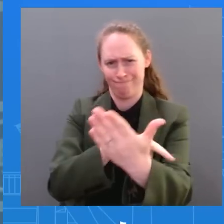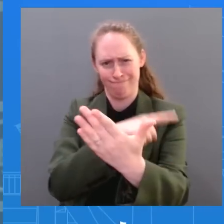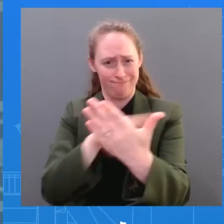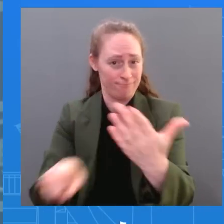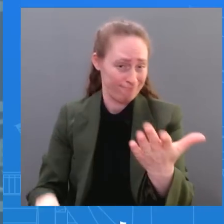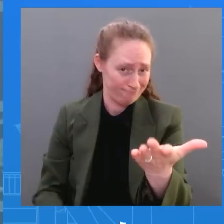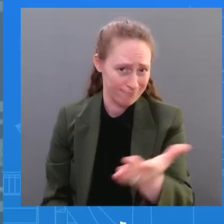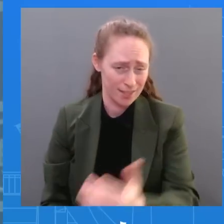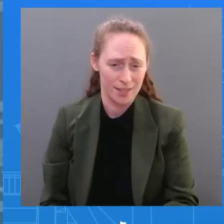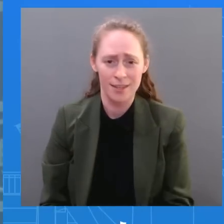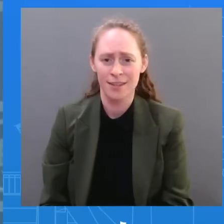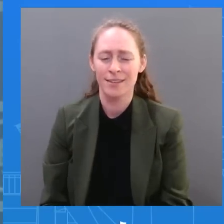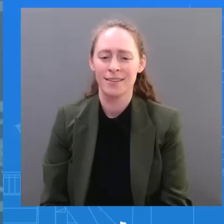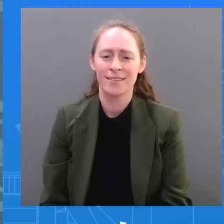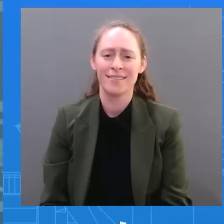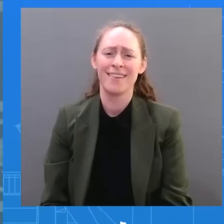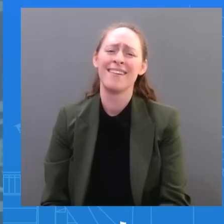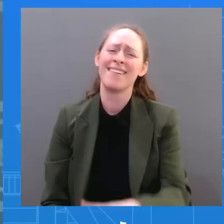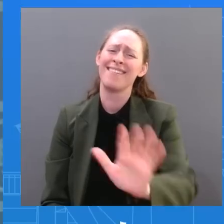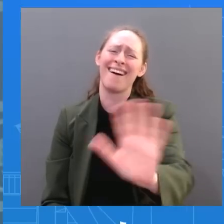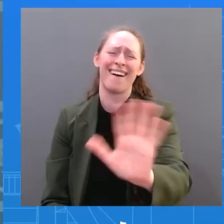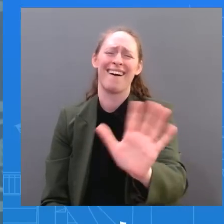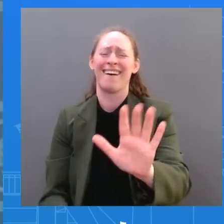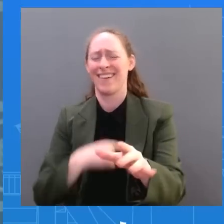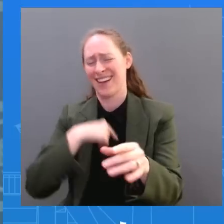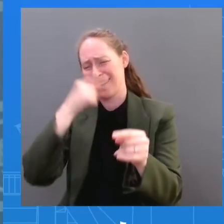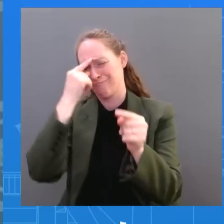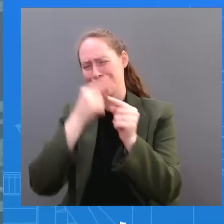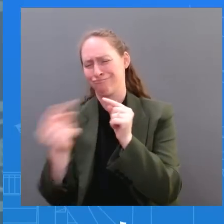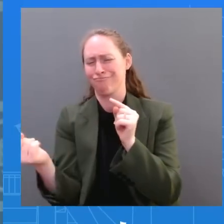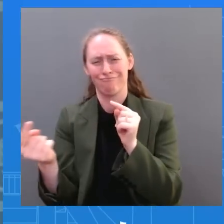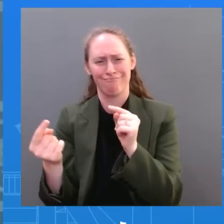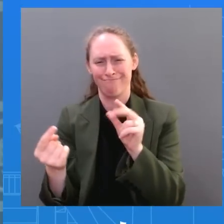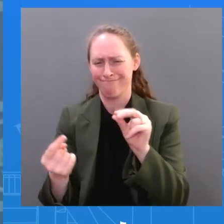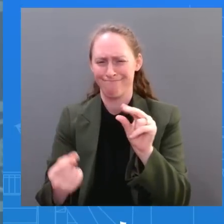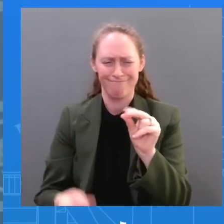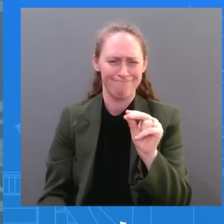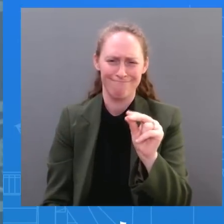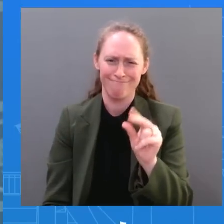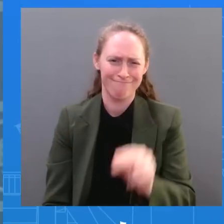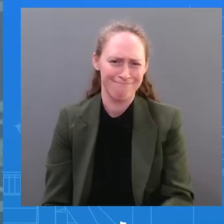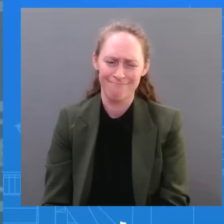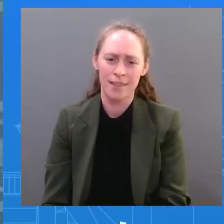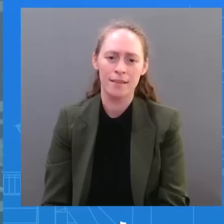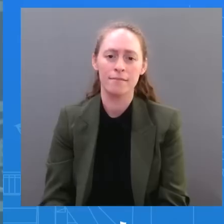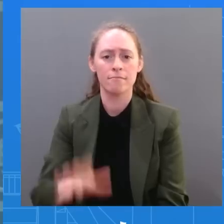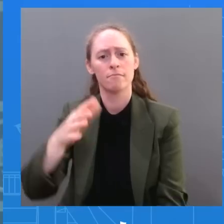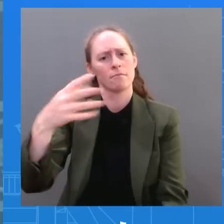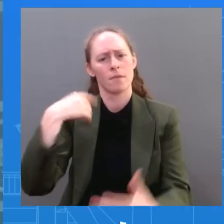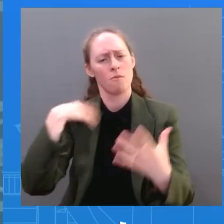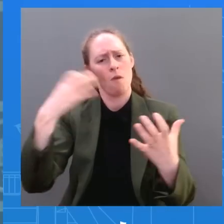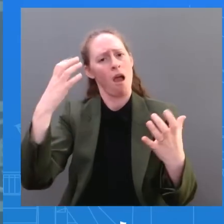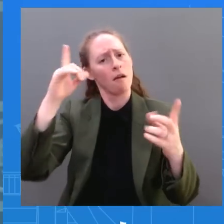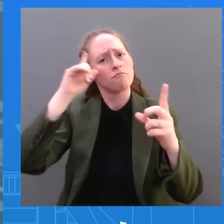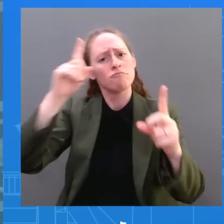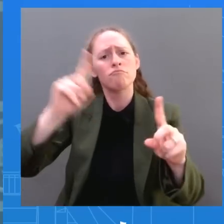along that distribution chain, as I just mentioned -- from oil companies, to refineries, to distributors, to retailers --